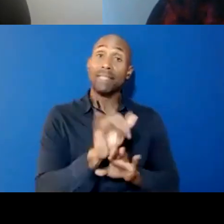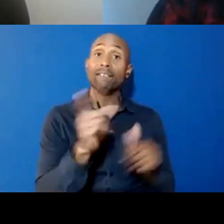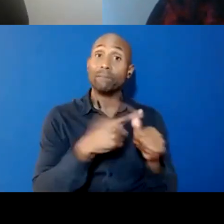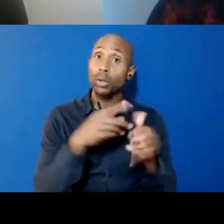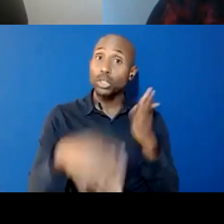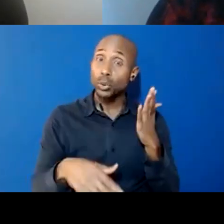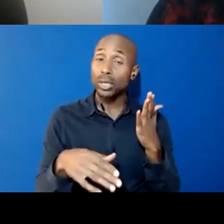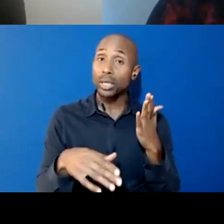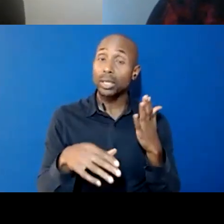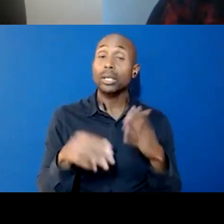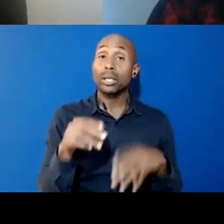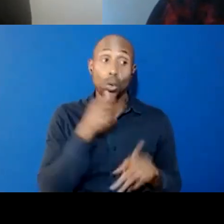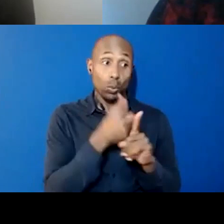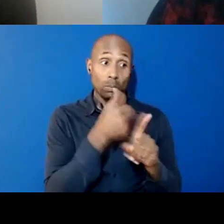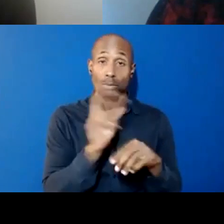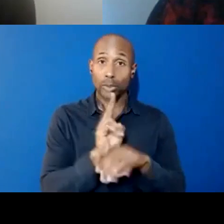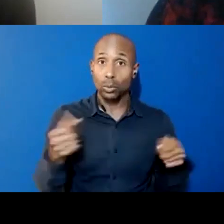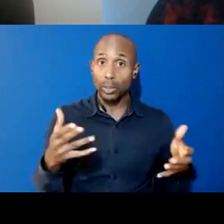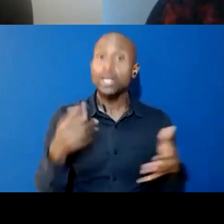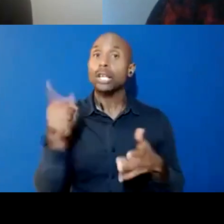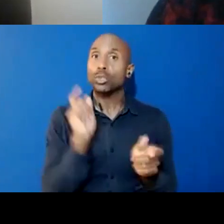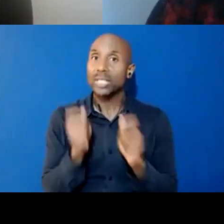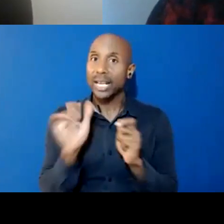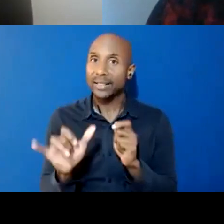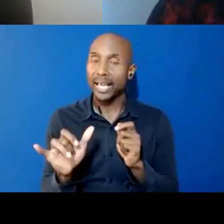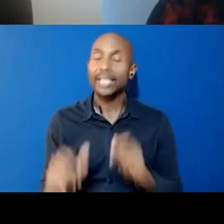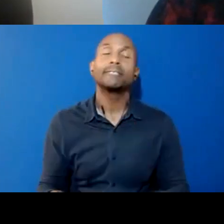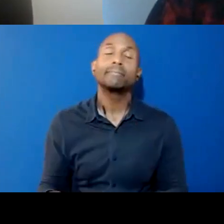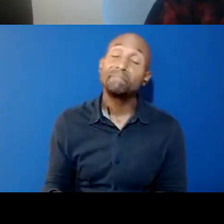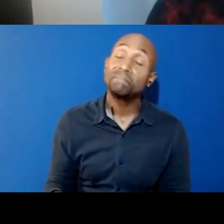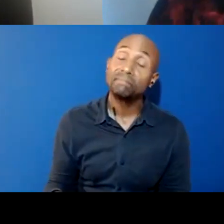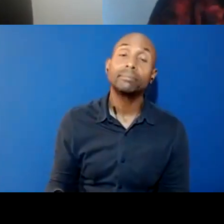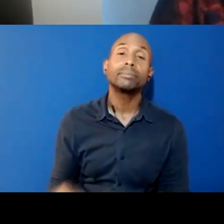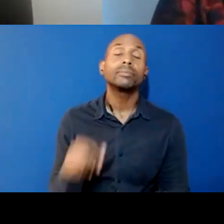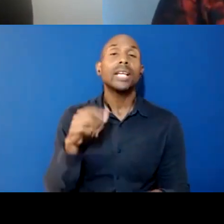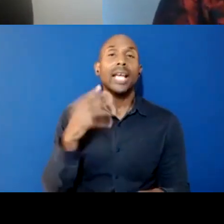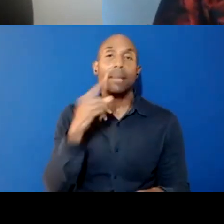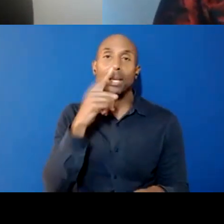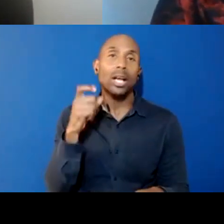point of it was you are catching students at that point between their undergrad and whatever comes next.